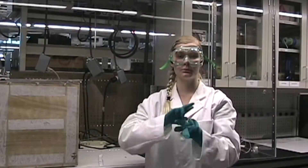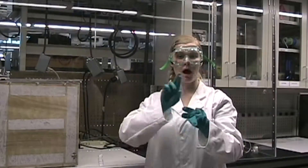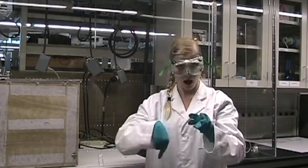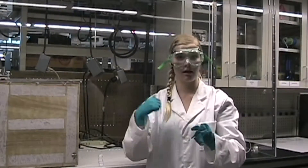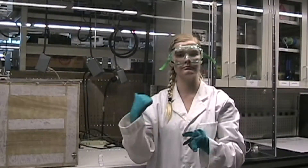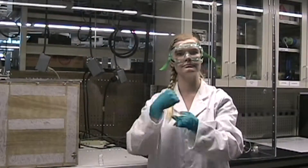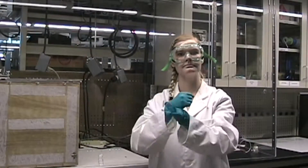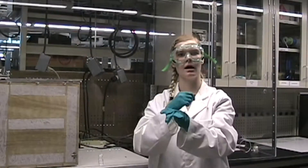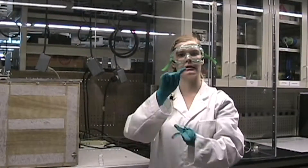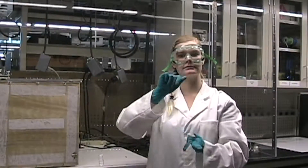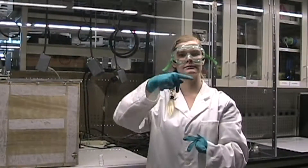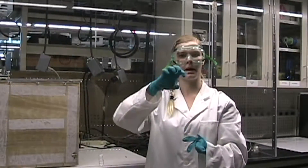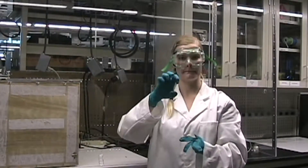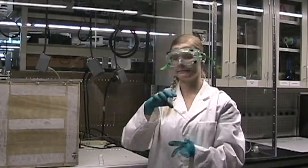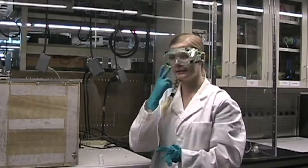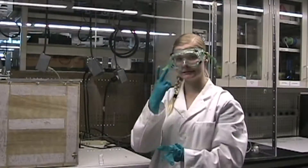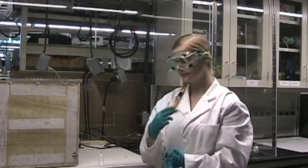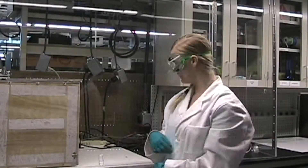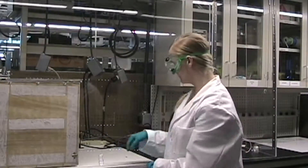As a result, we made a fiber tape.